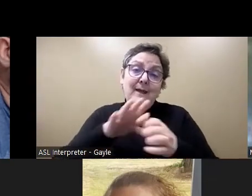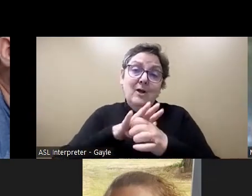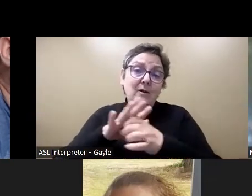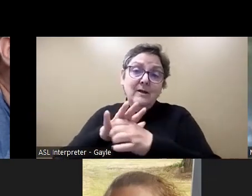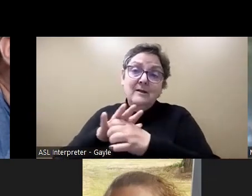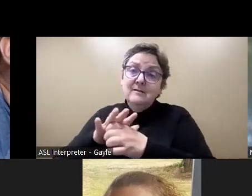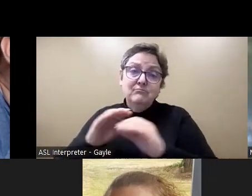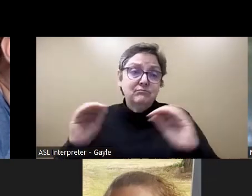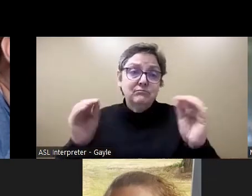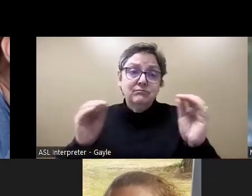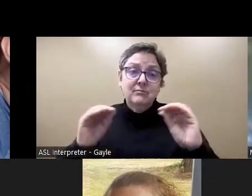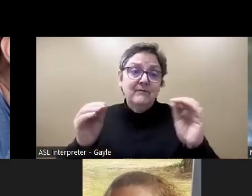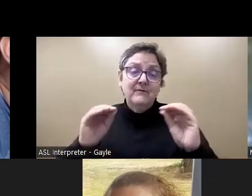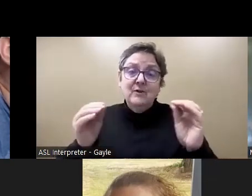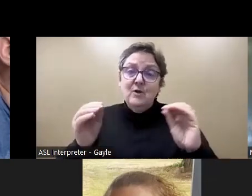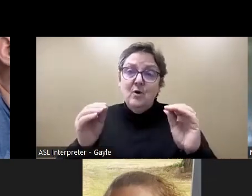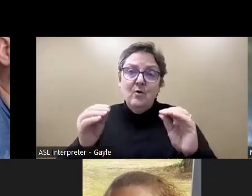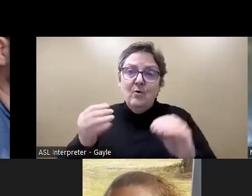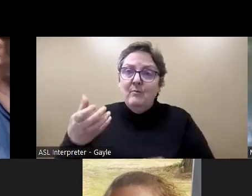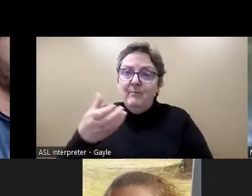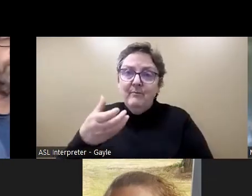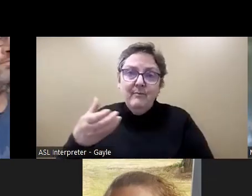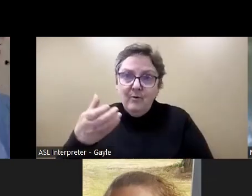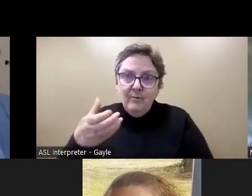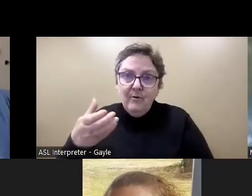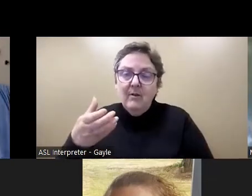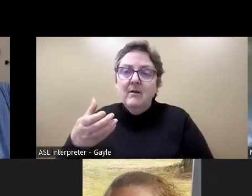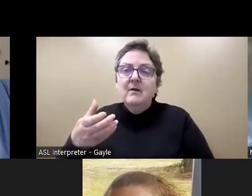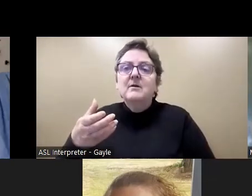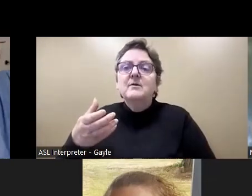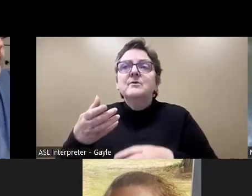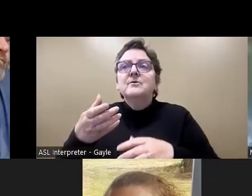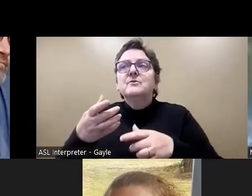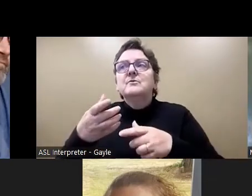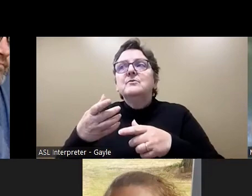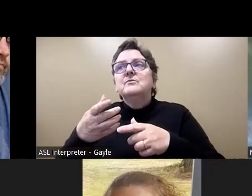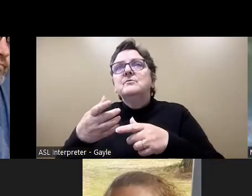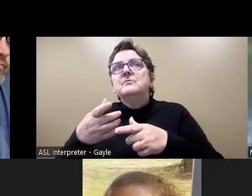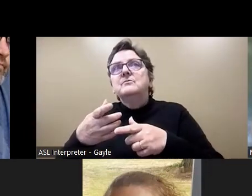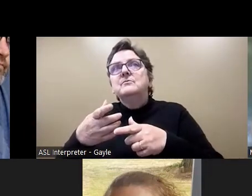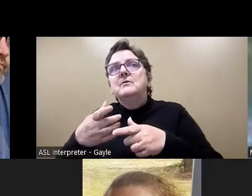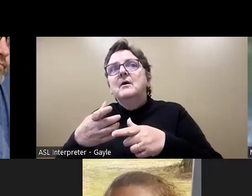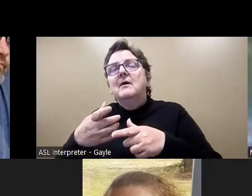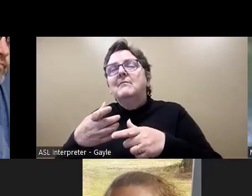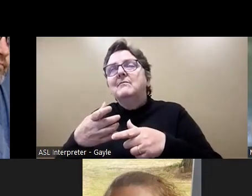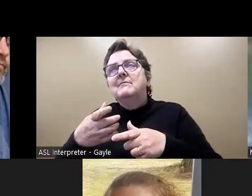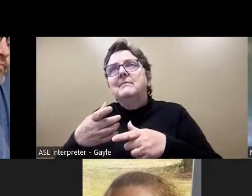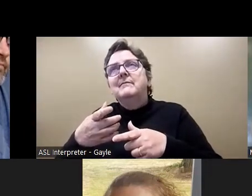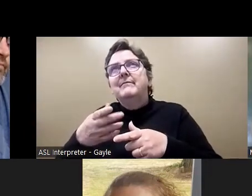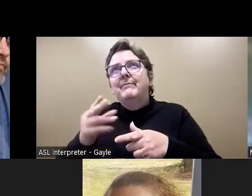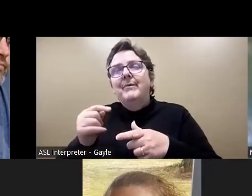our partners ensuring in providing some smart phones, but a lot of the people have the smartphone available